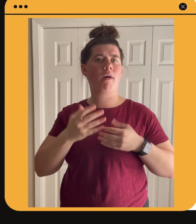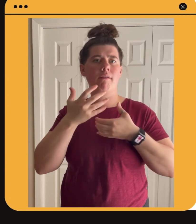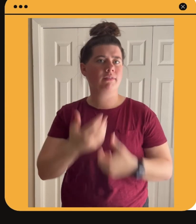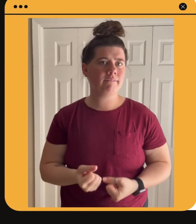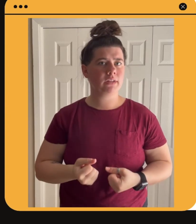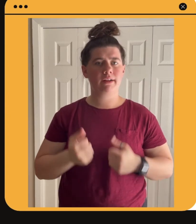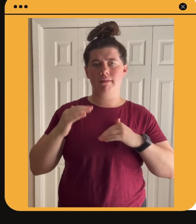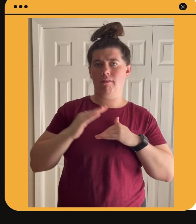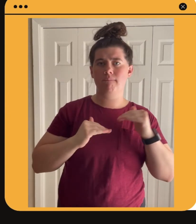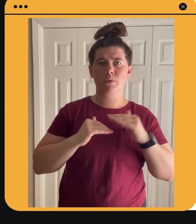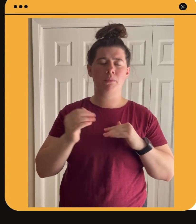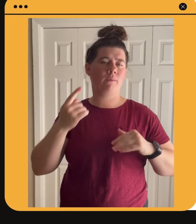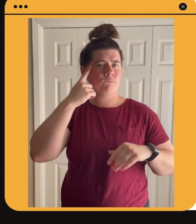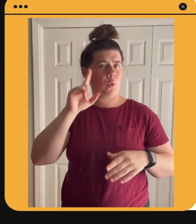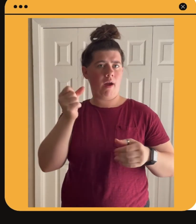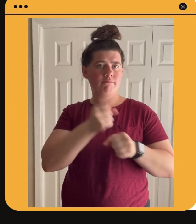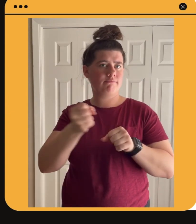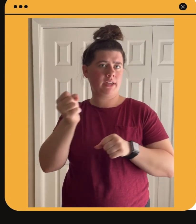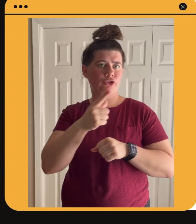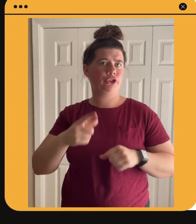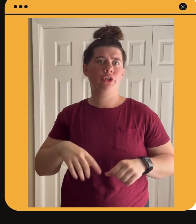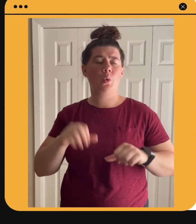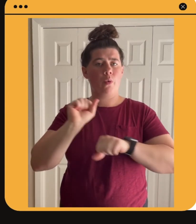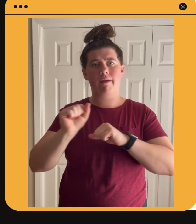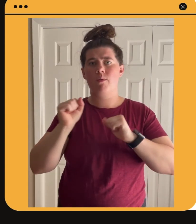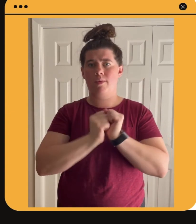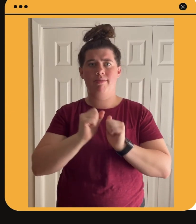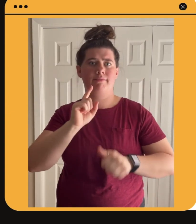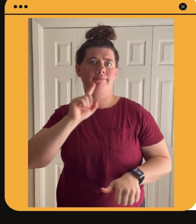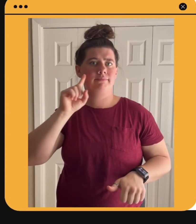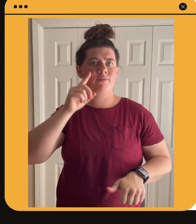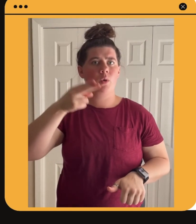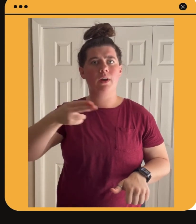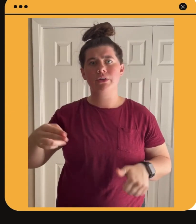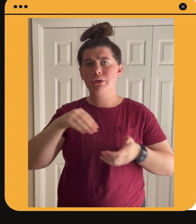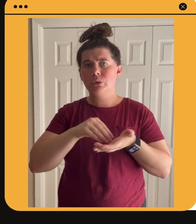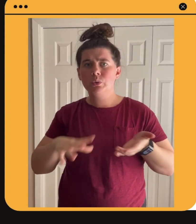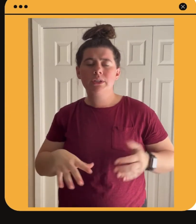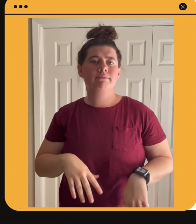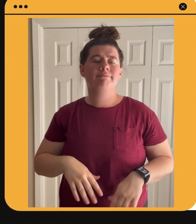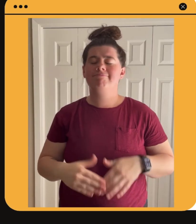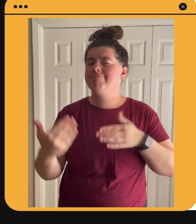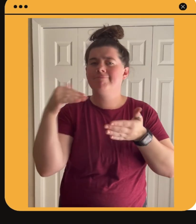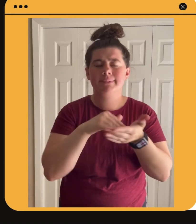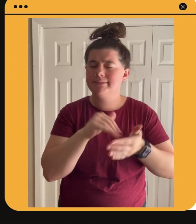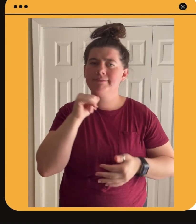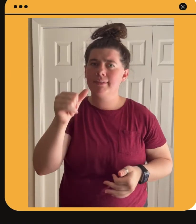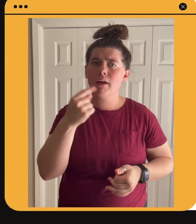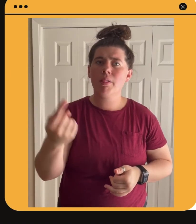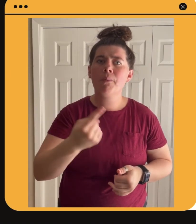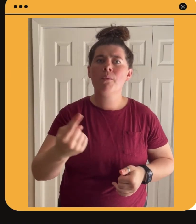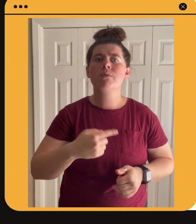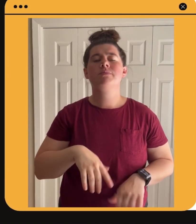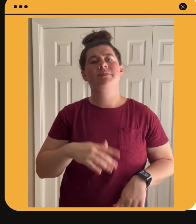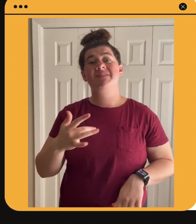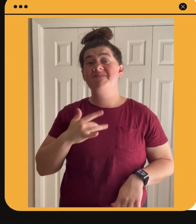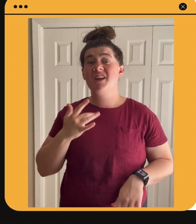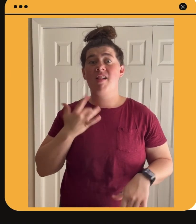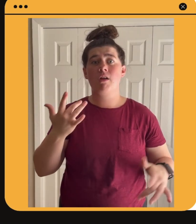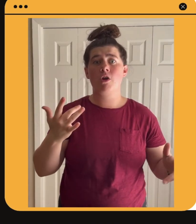Now, I hope you feel more confident and more comfortable for next year, working with a deaf and hard of hearing student again. Do not feel alone.